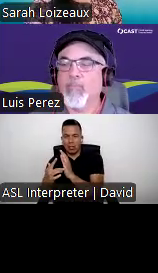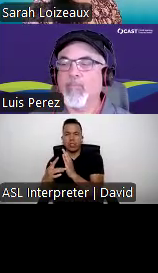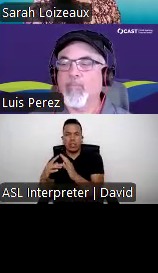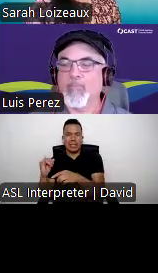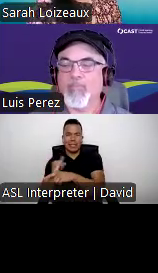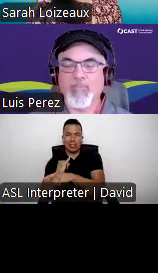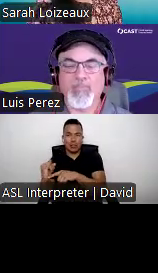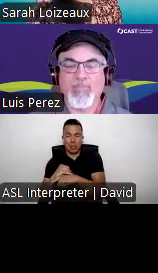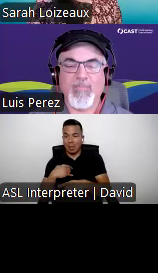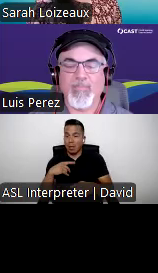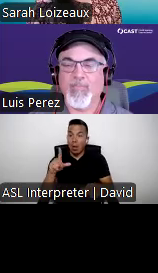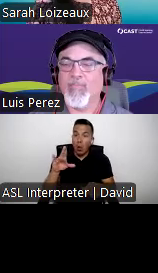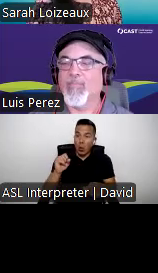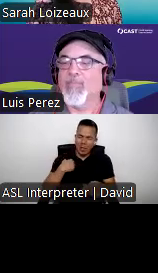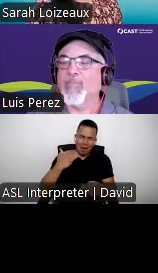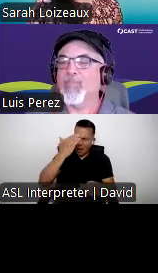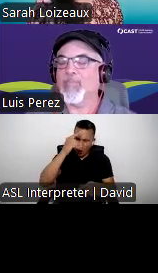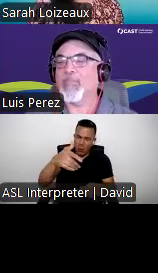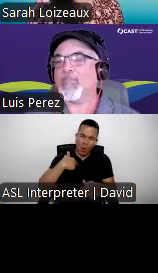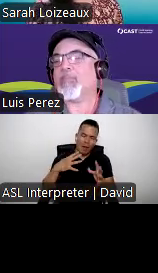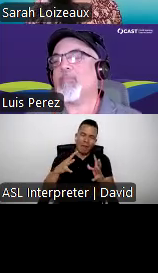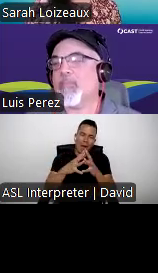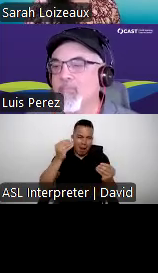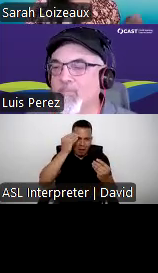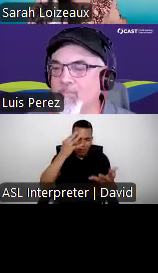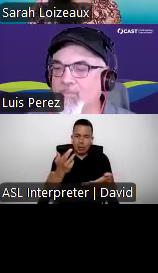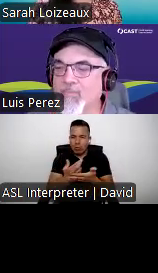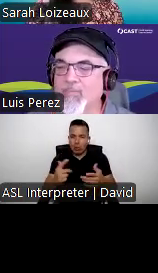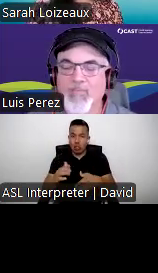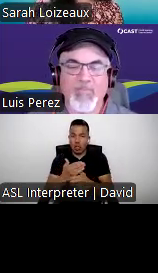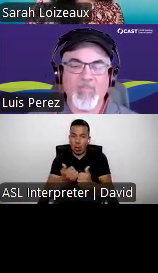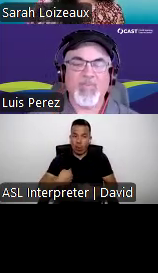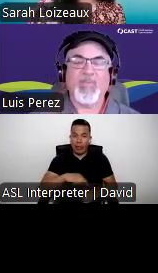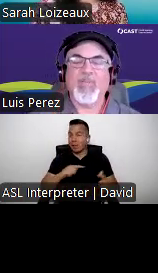got some great guidance and resources to share with us today, so I will give it over to you.